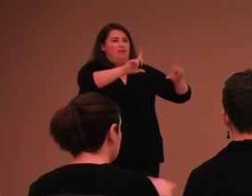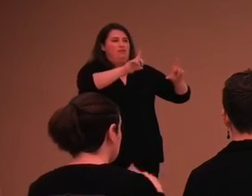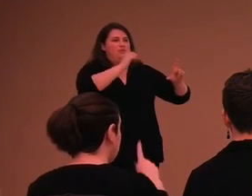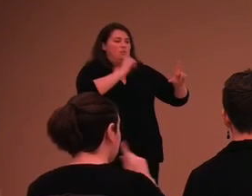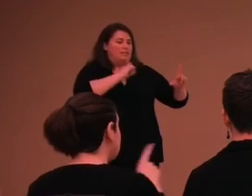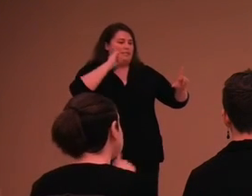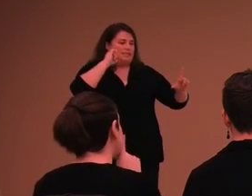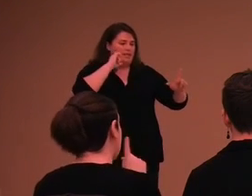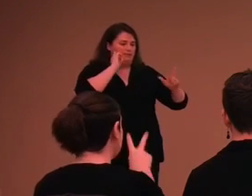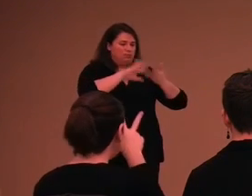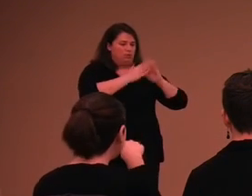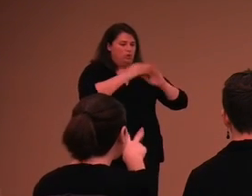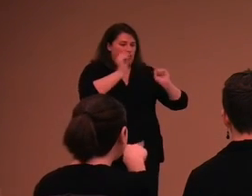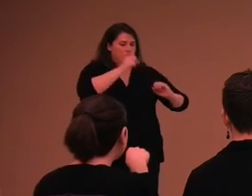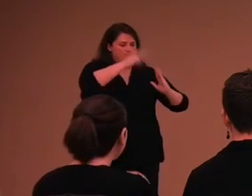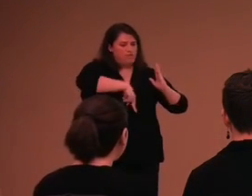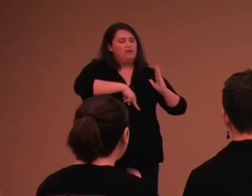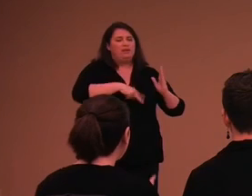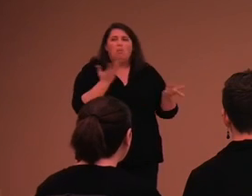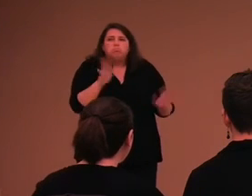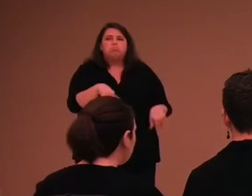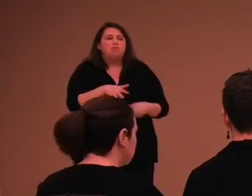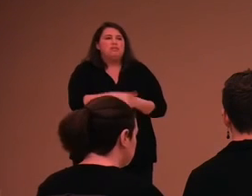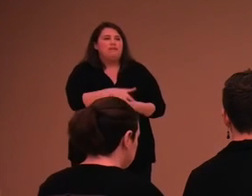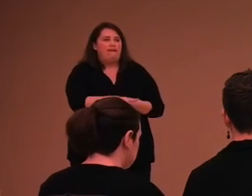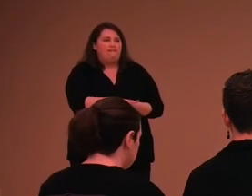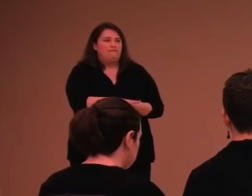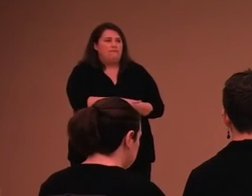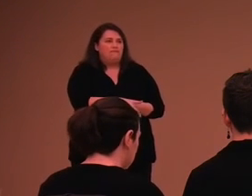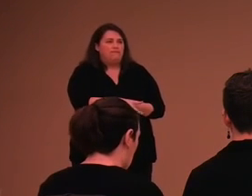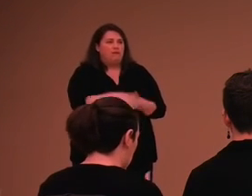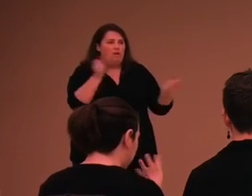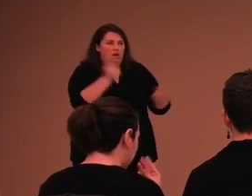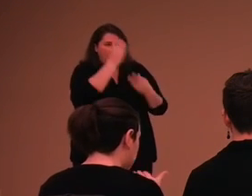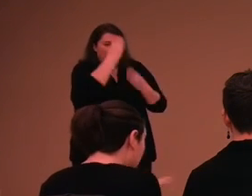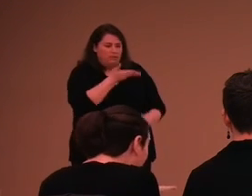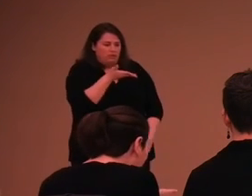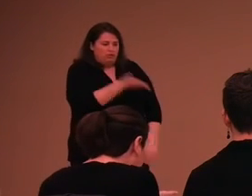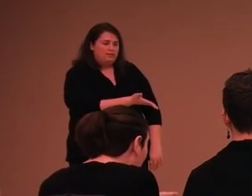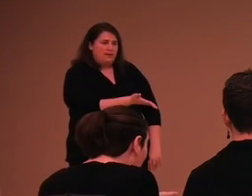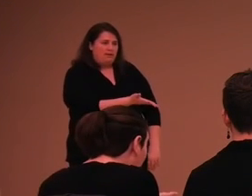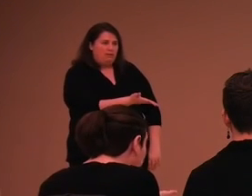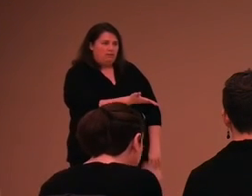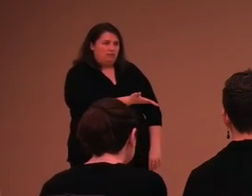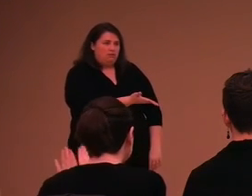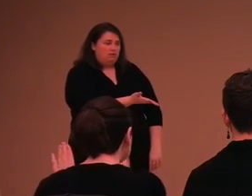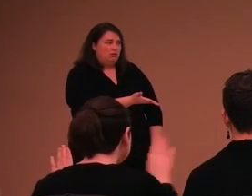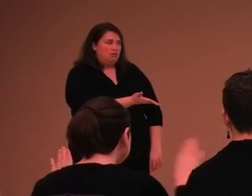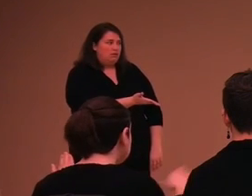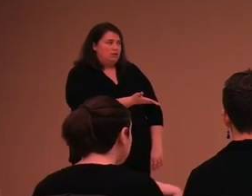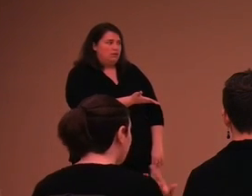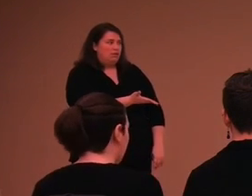Could read was sufficient all the informations right there right and every single gallery, so it takes this really